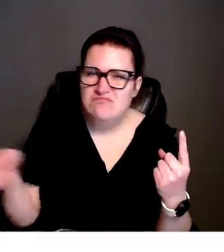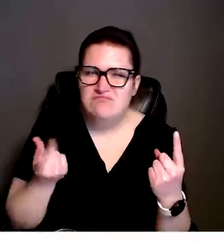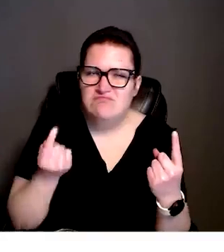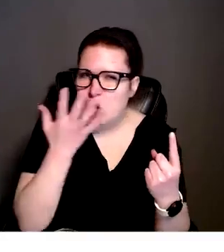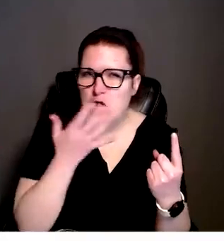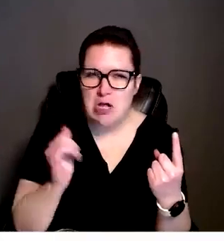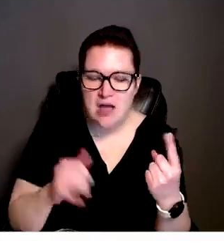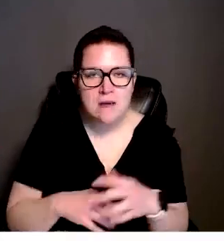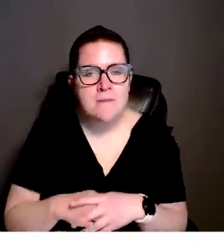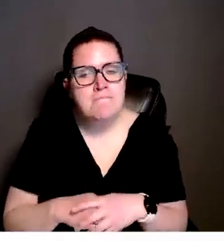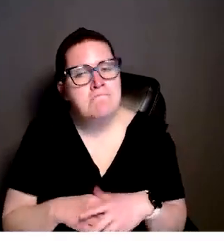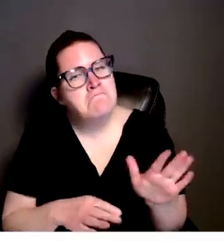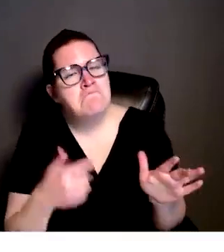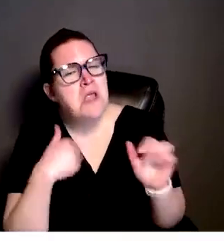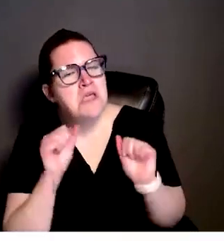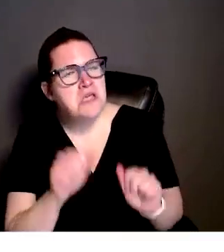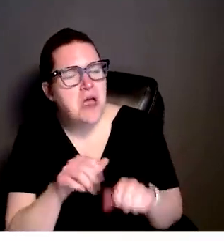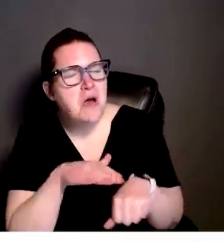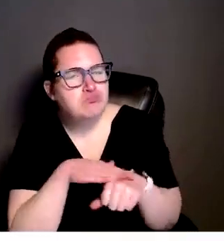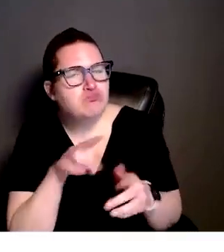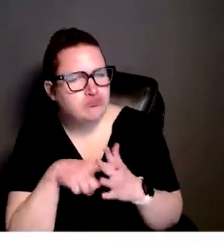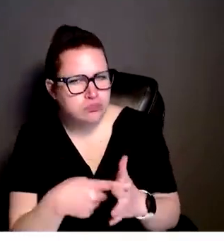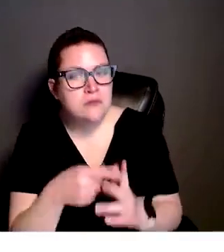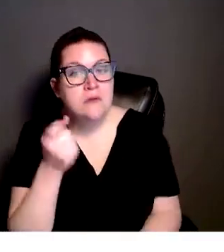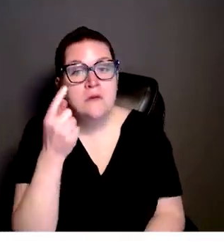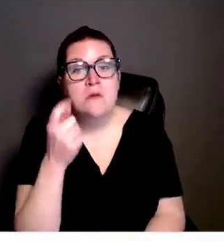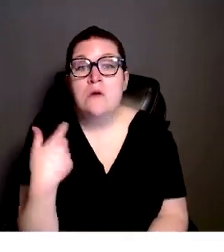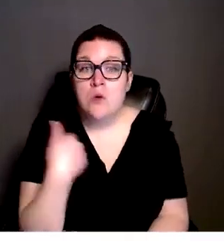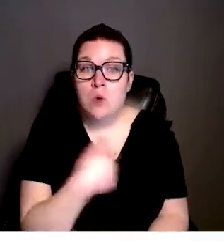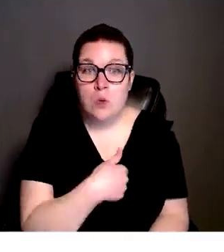[Kelly Cronin]: I can start. So we're interested in across all three phases in allowing for